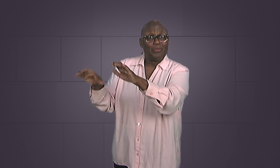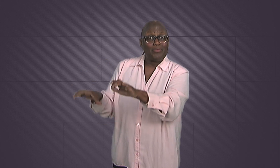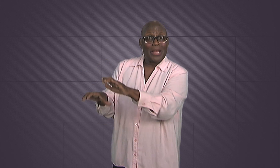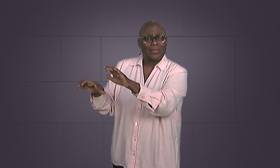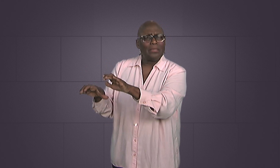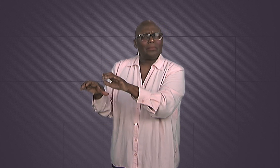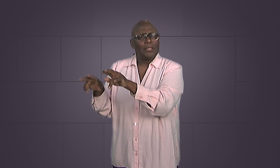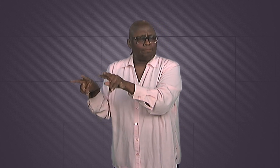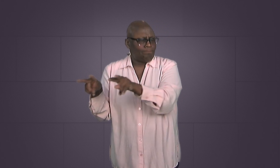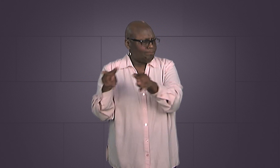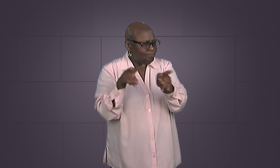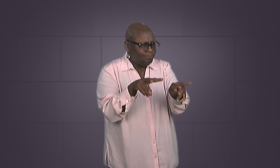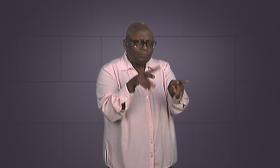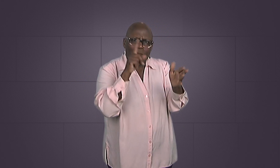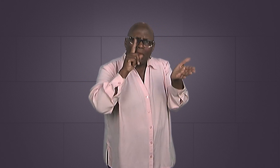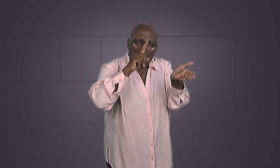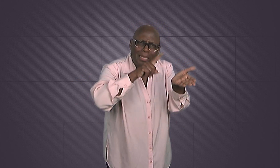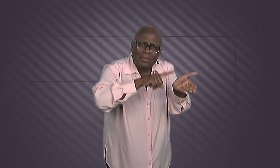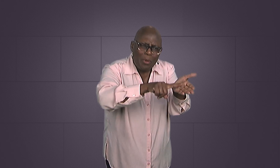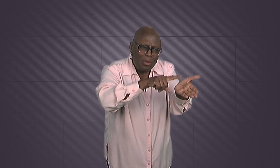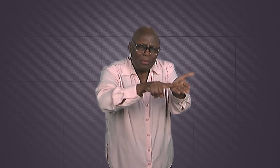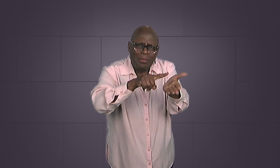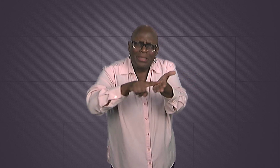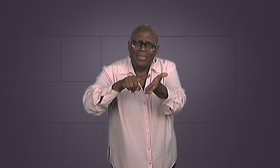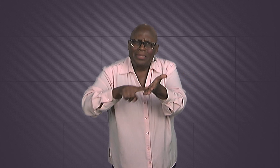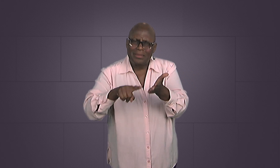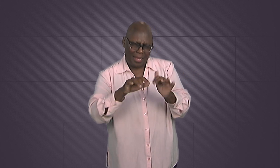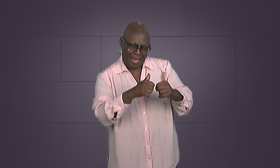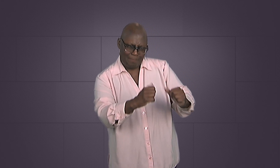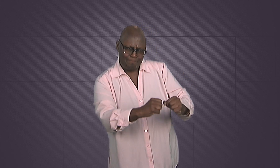to explore and implement practices